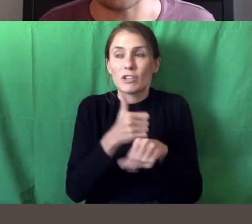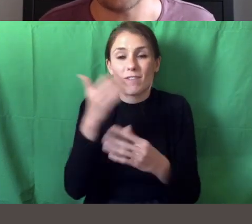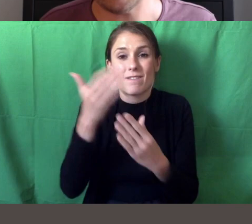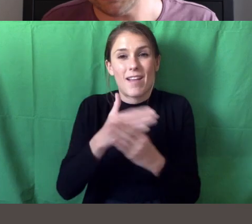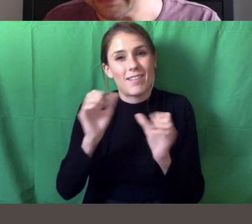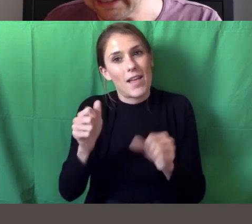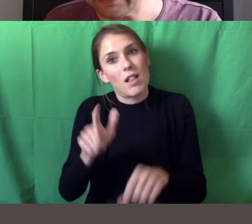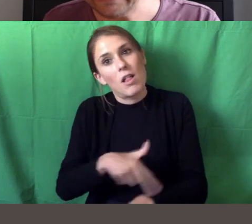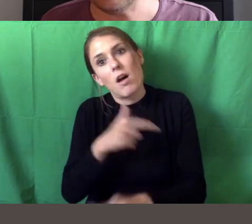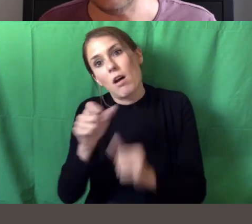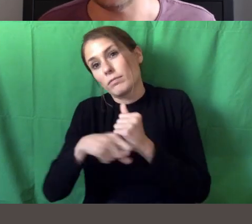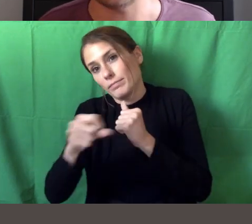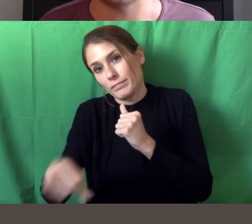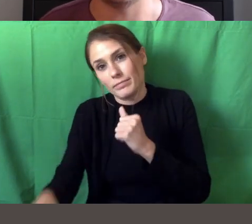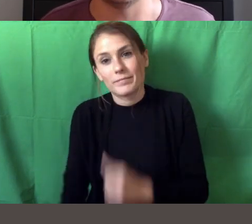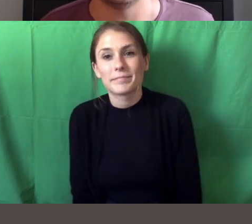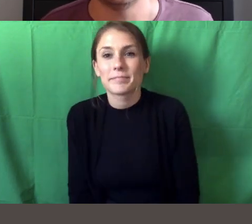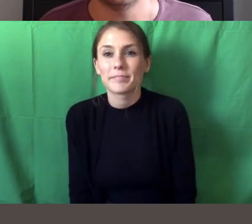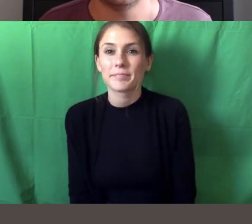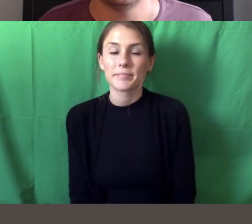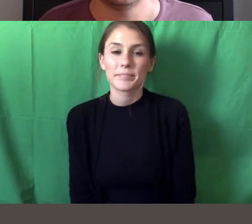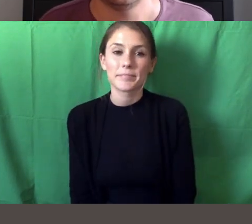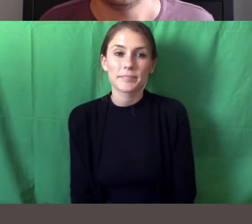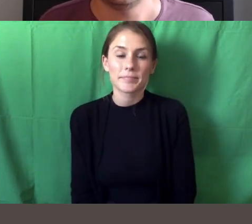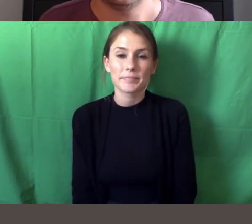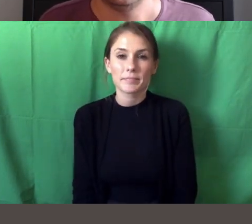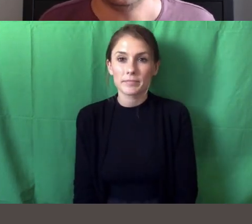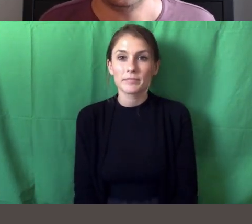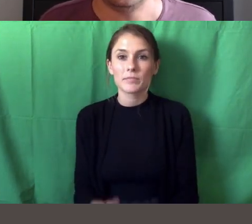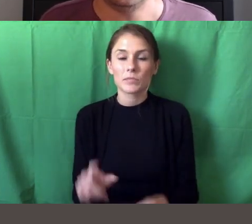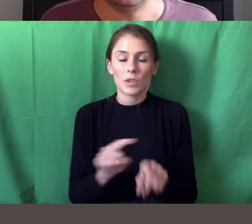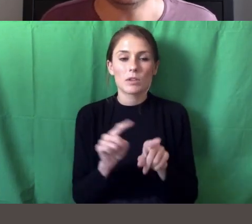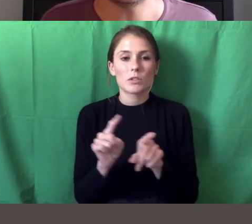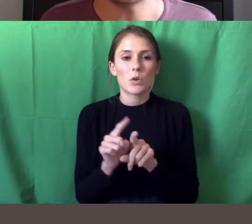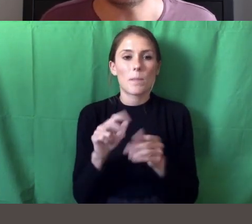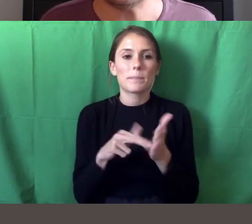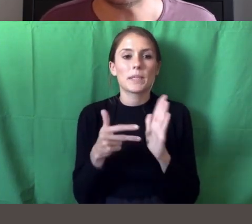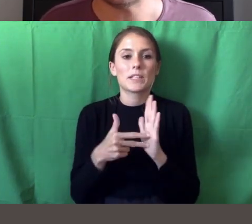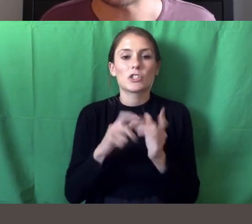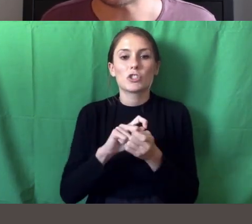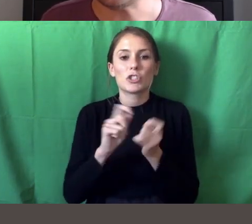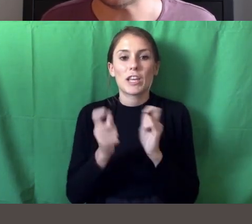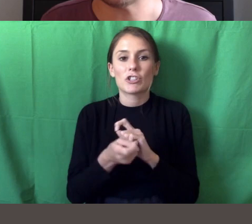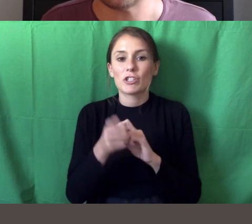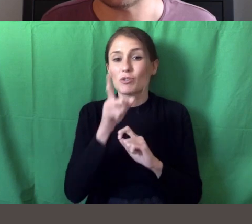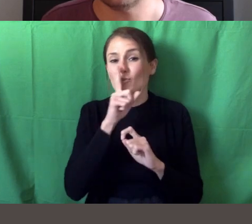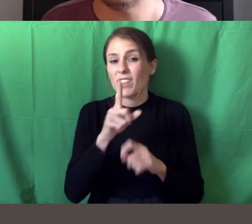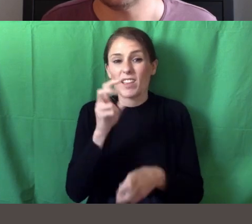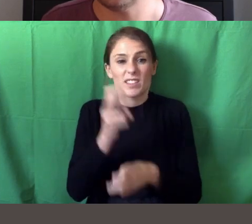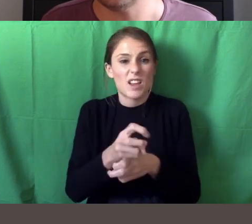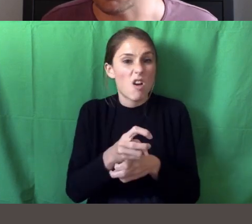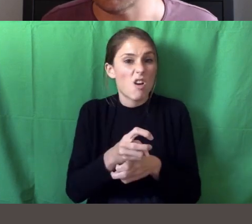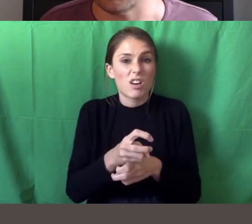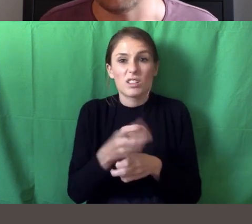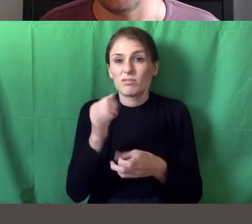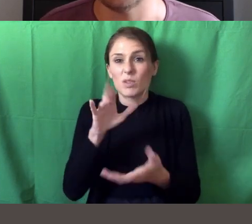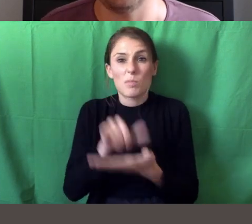you have a very long configuration file, can take quite long. And this also means changes